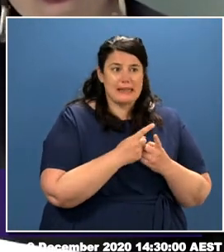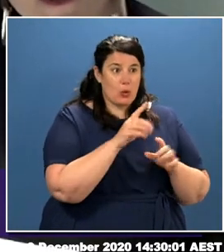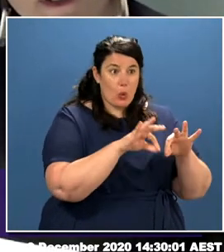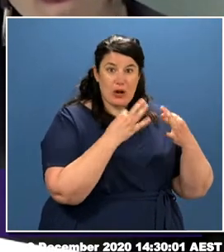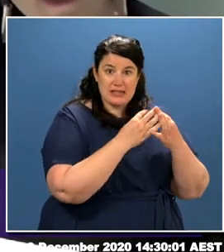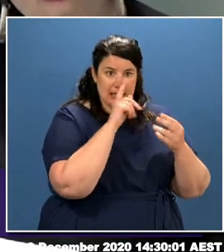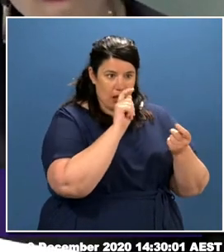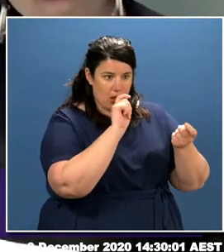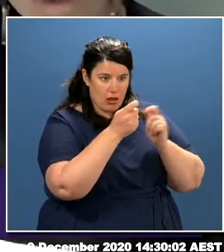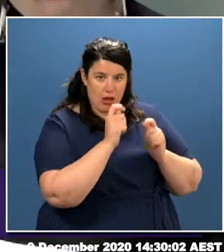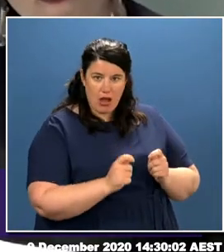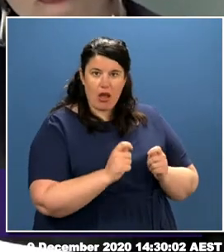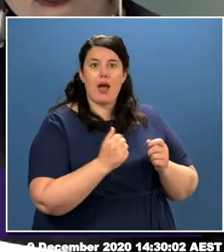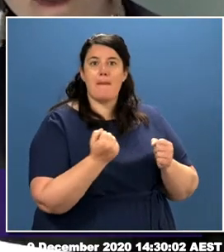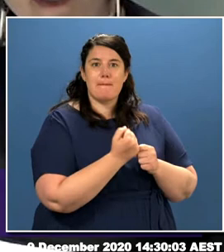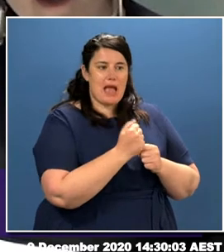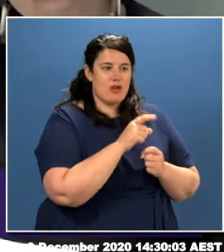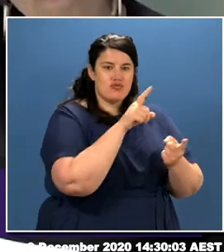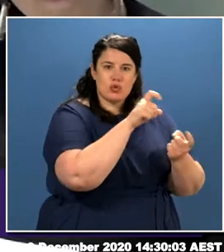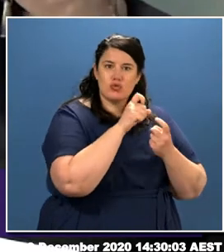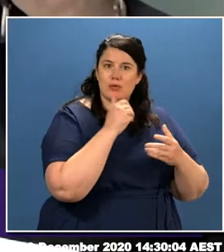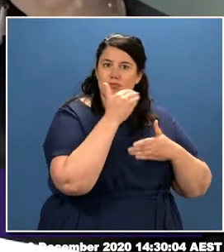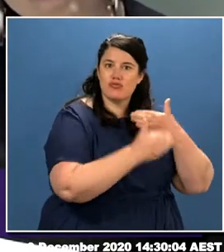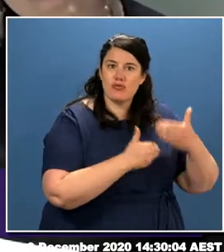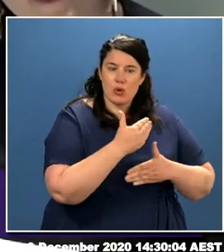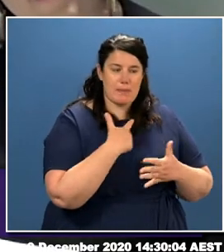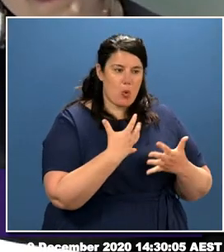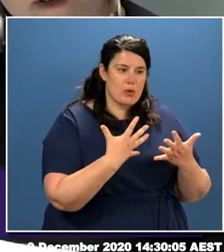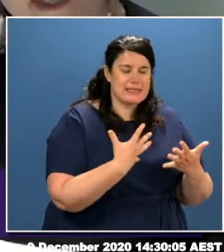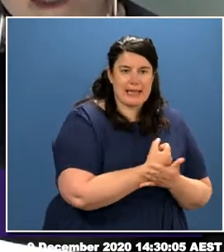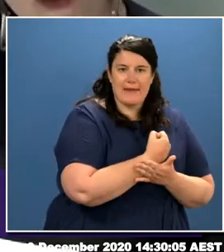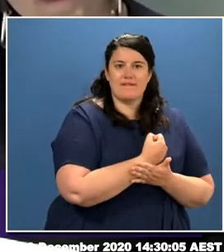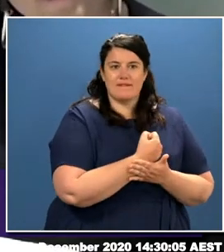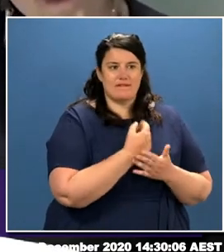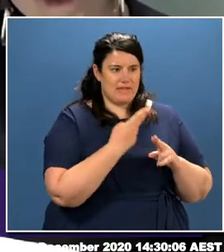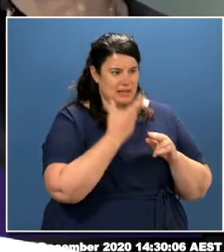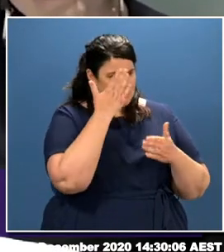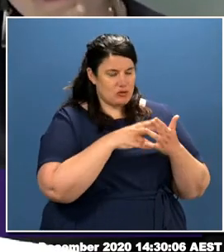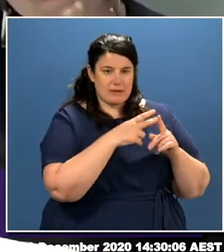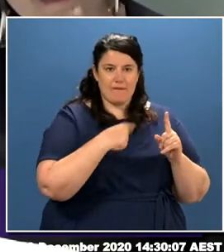can do which make recruitment a safer experience for people, and that's things